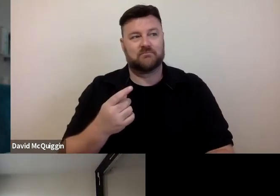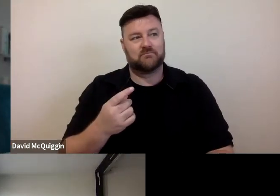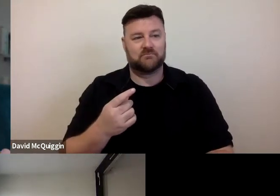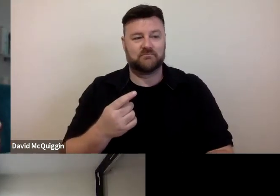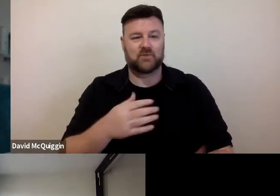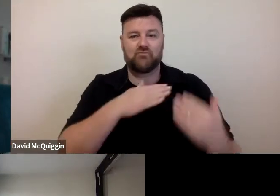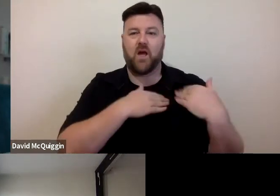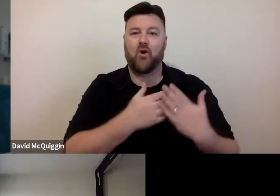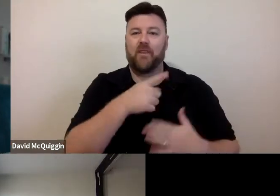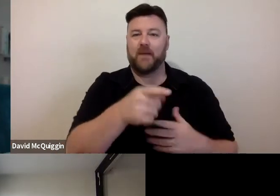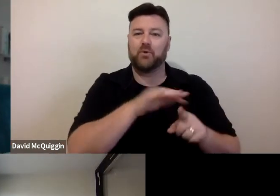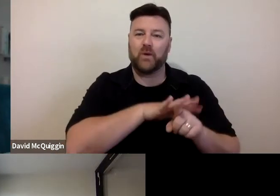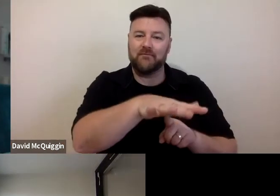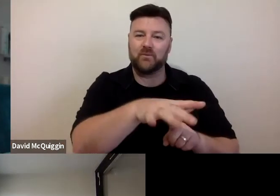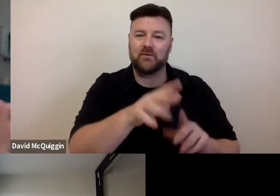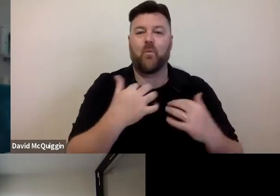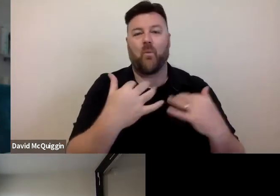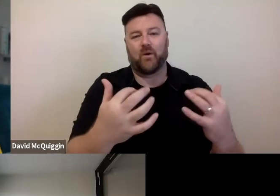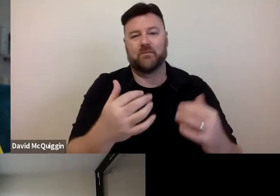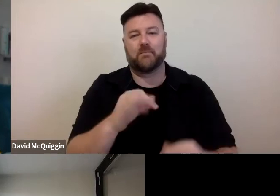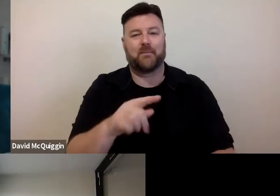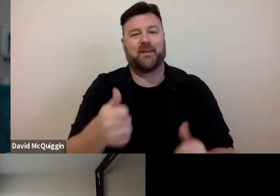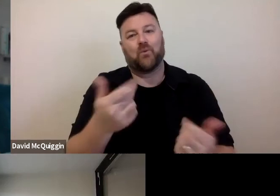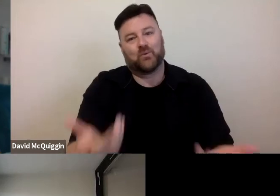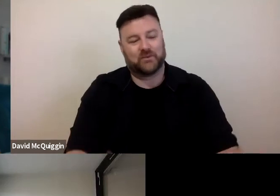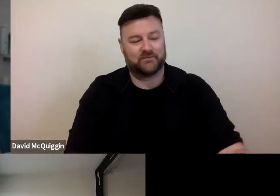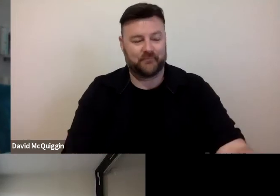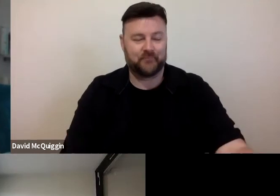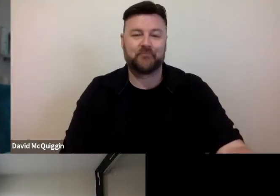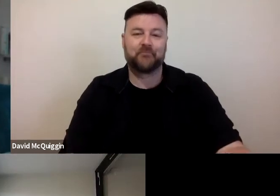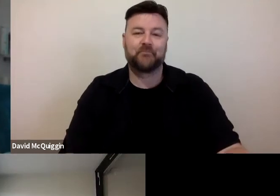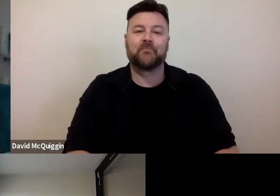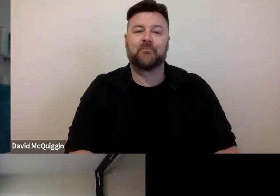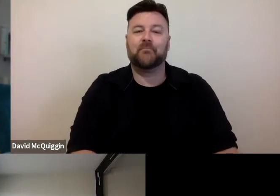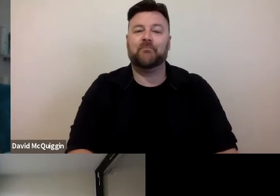audience but they may not be quite on target for that.